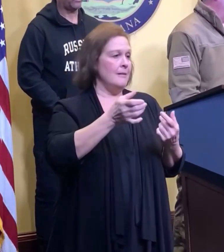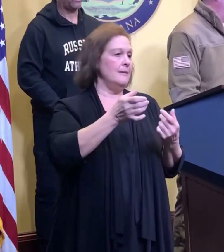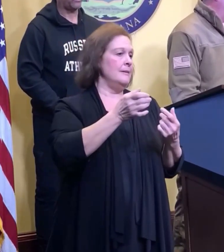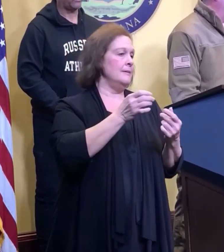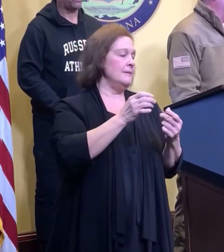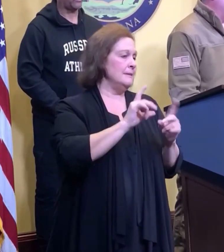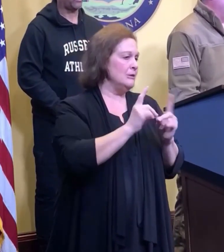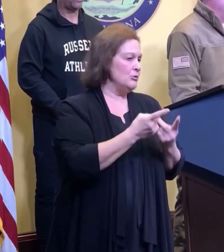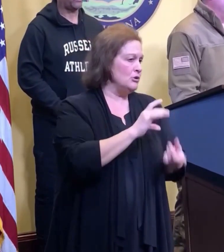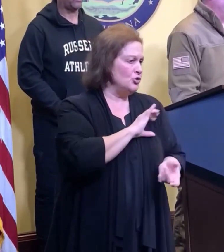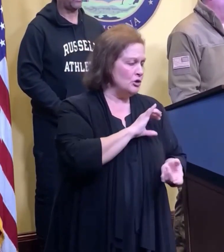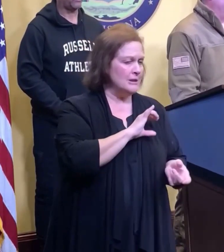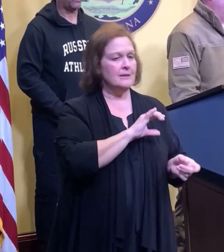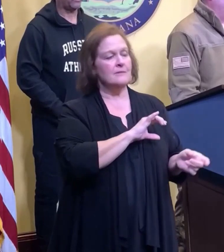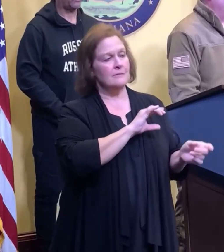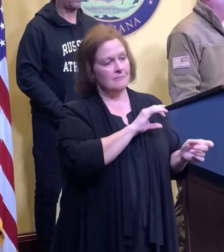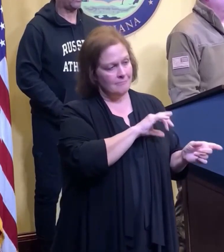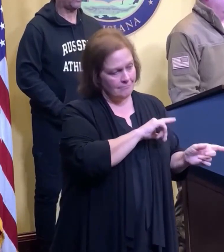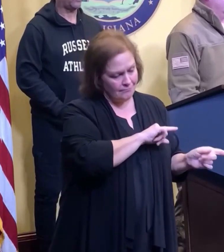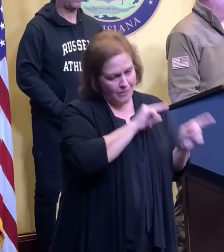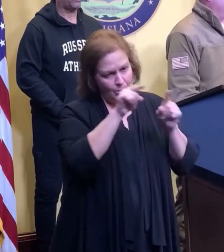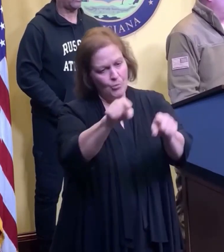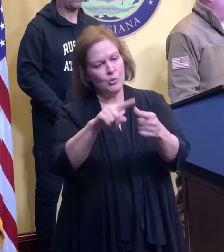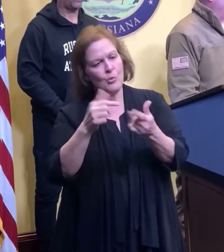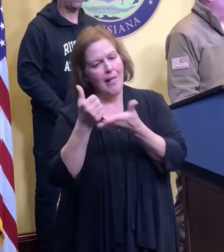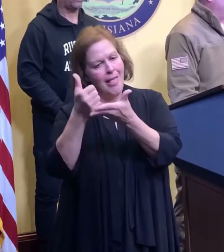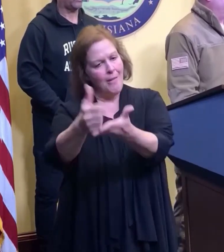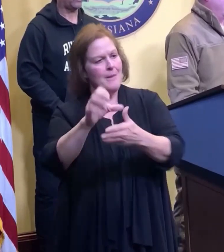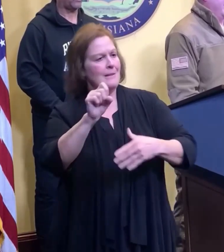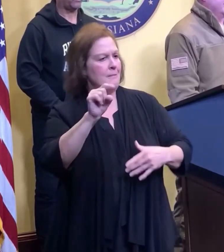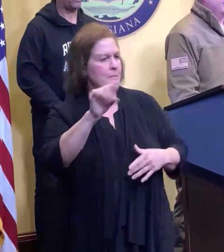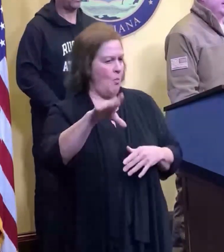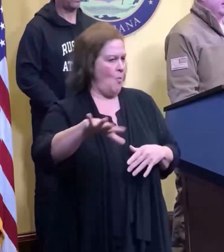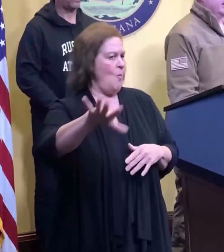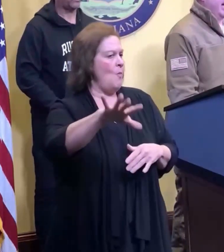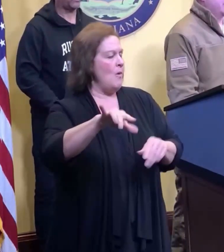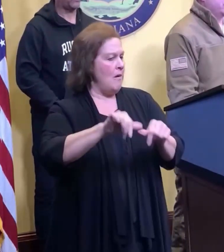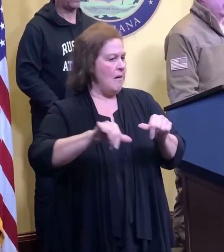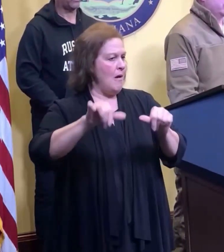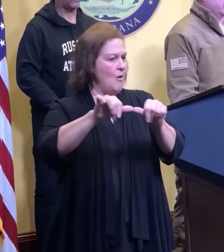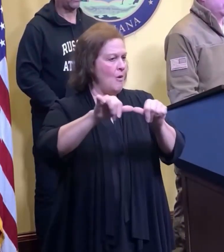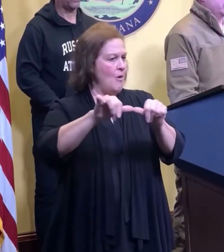chiefs that went down there to assist them uh you know this is that uh collapse structure